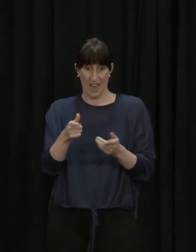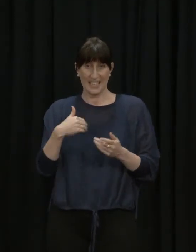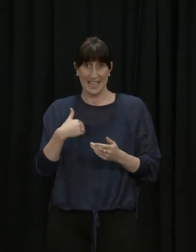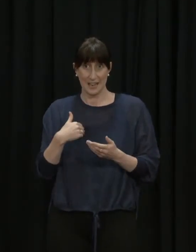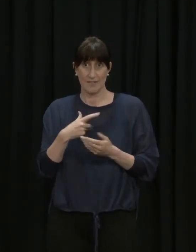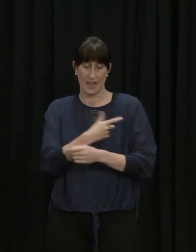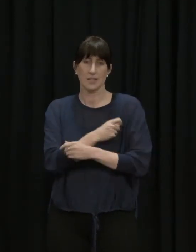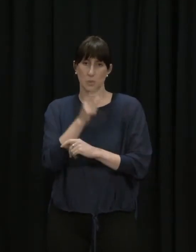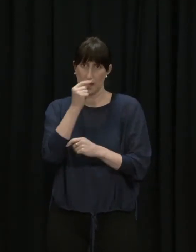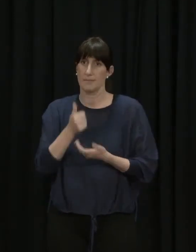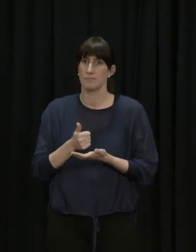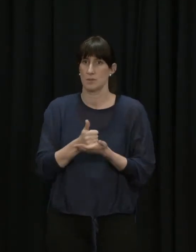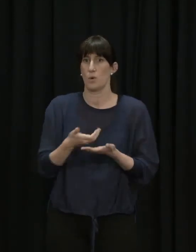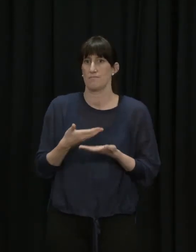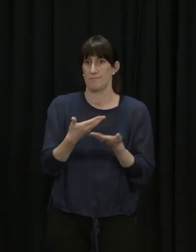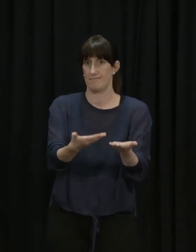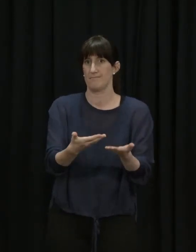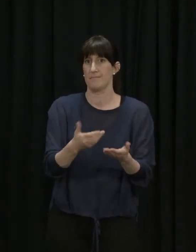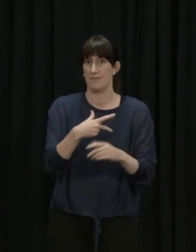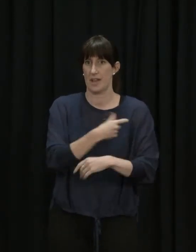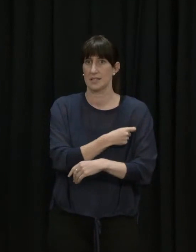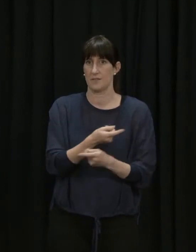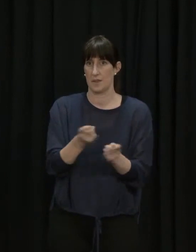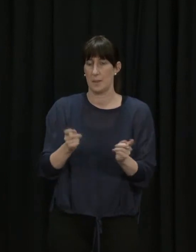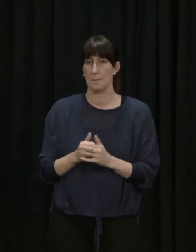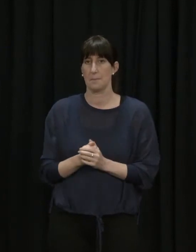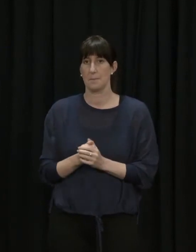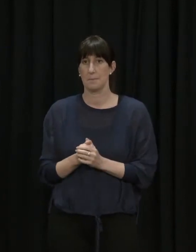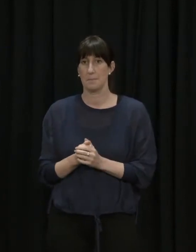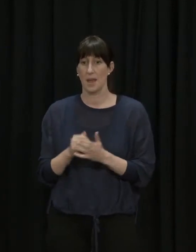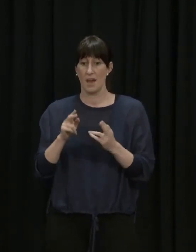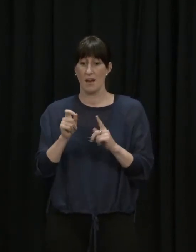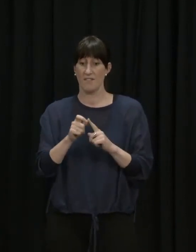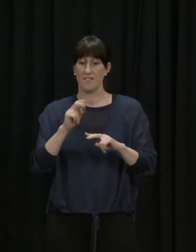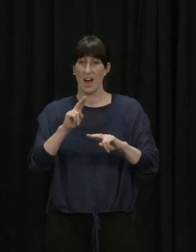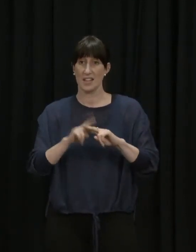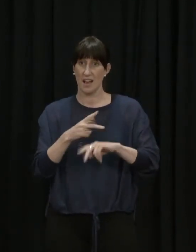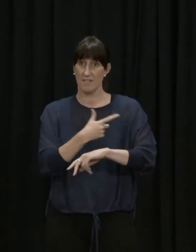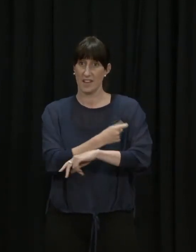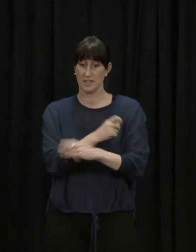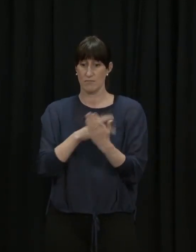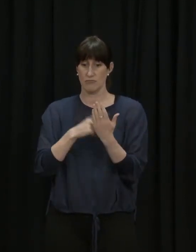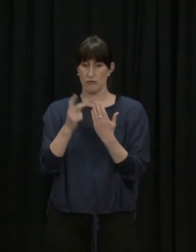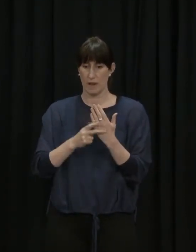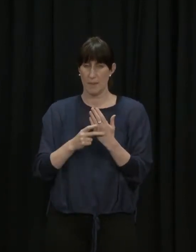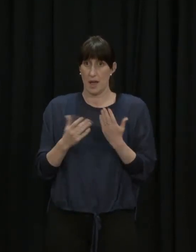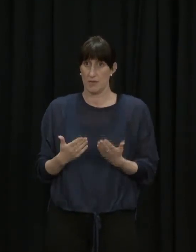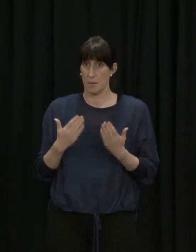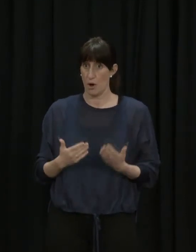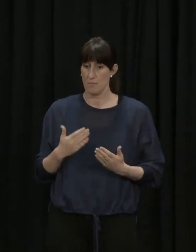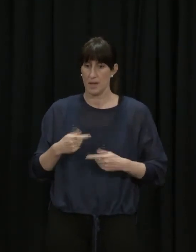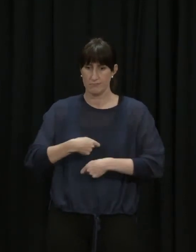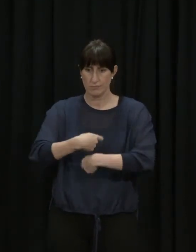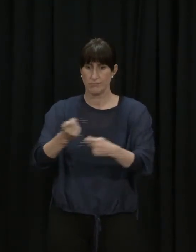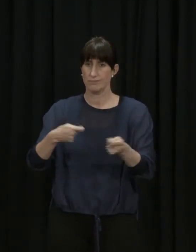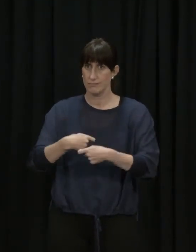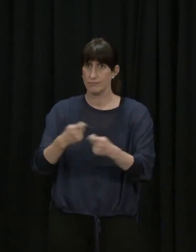More population groups will become eligible there and we